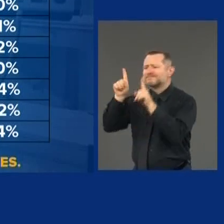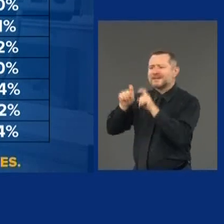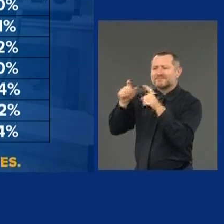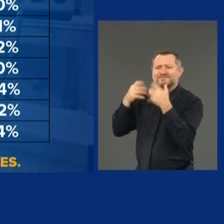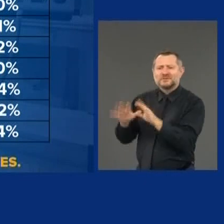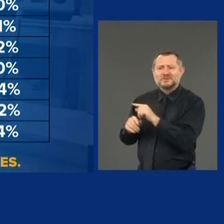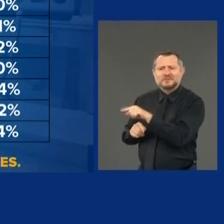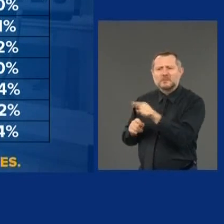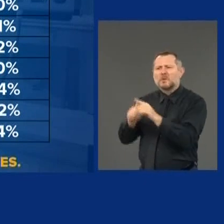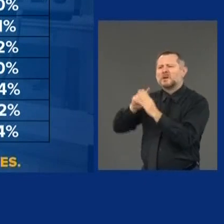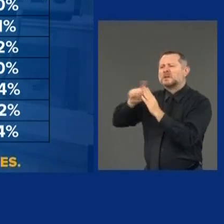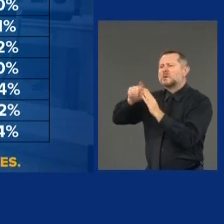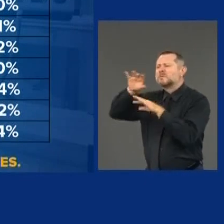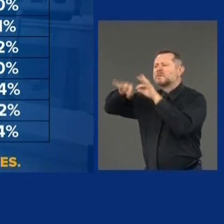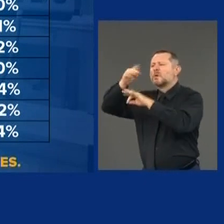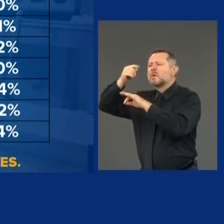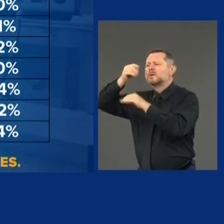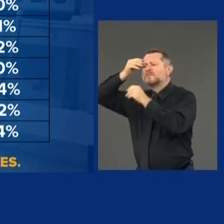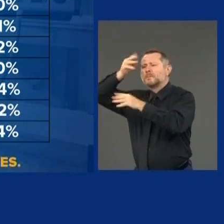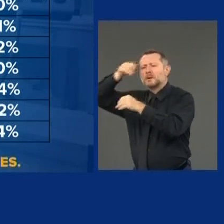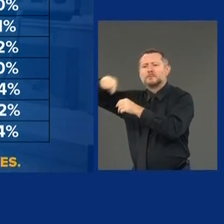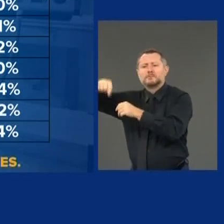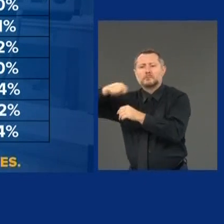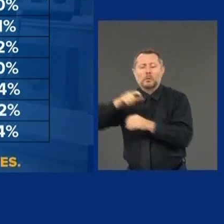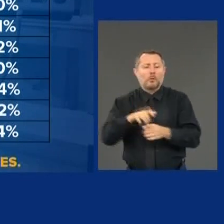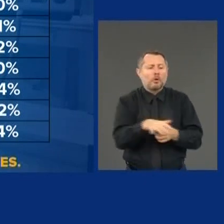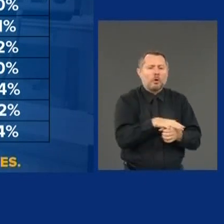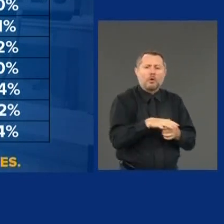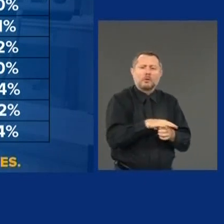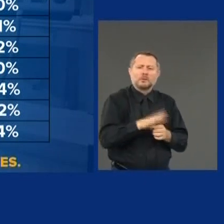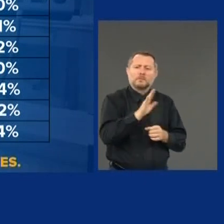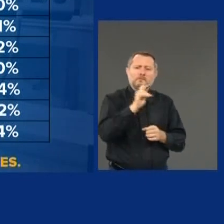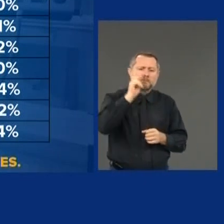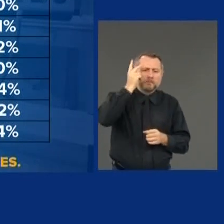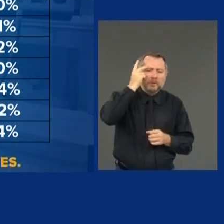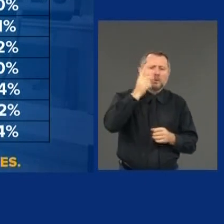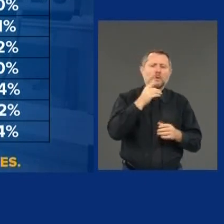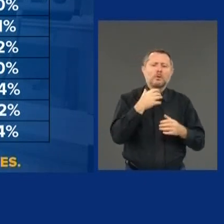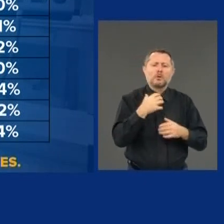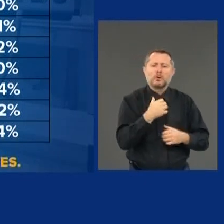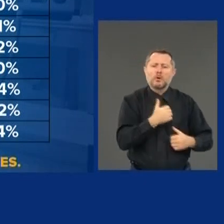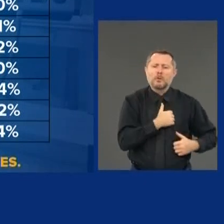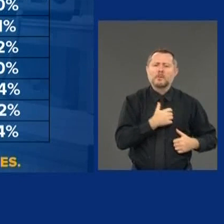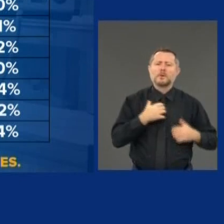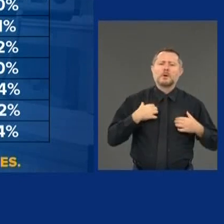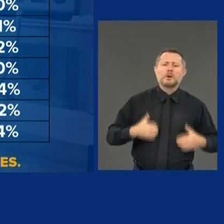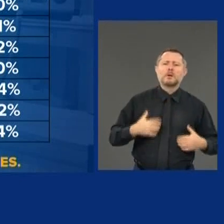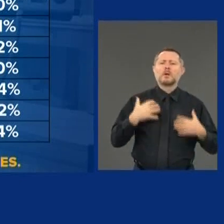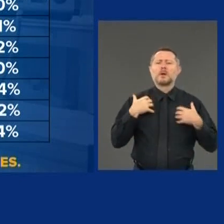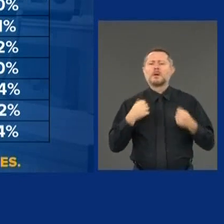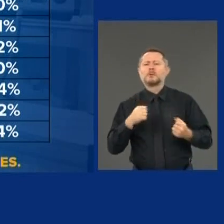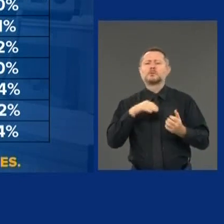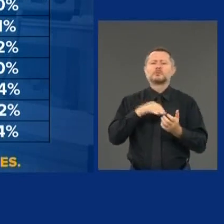THOSE PEOPLE WHO ARE TESTED AND OUT FROM THOSE PEOPLE WHO WERE TESTED. THIS IS WHAT THE LOCAL OFFICIALS